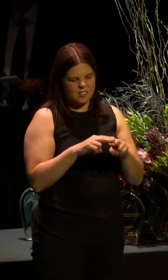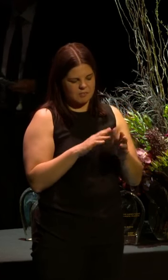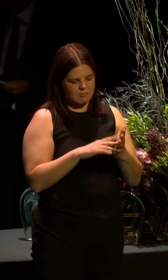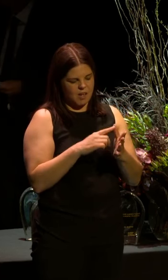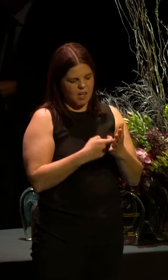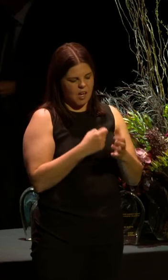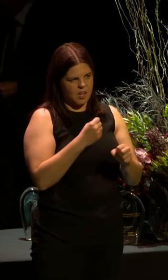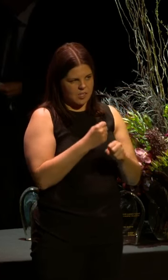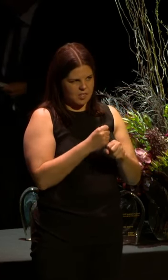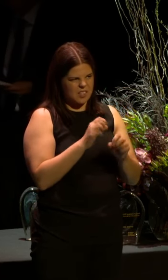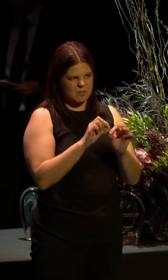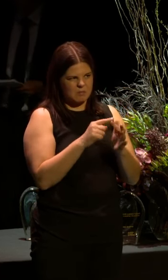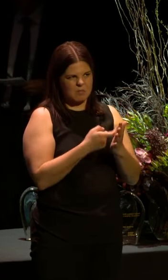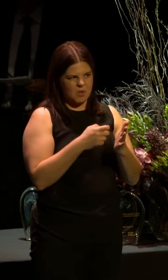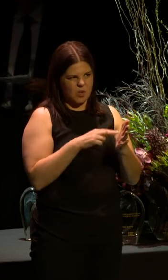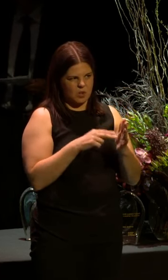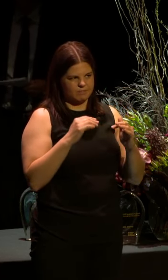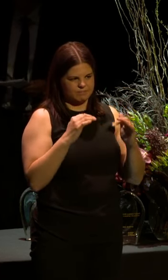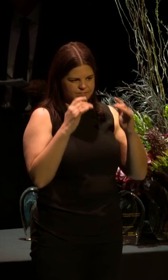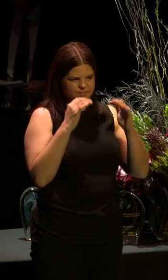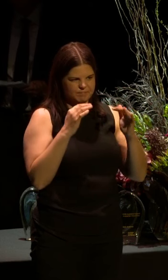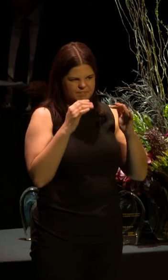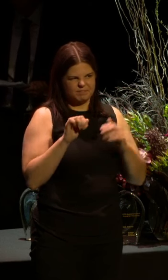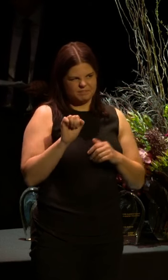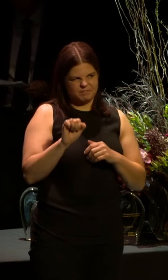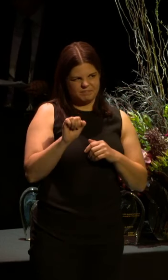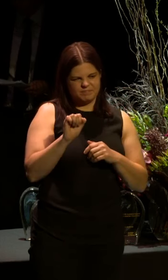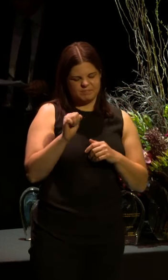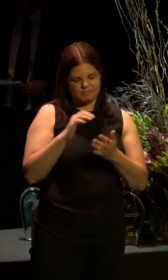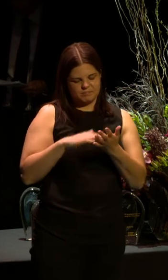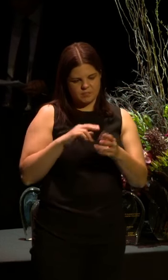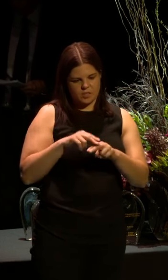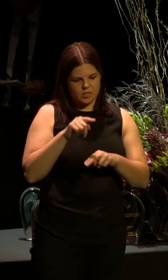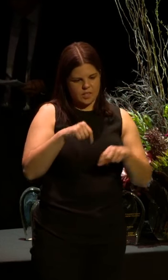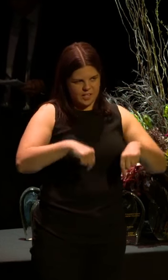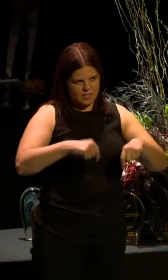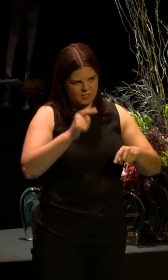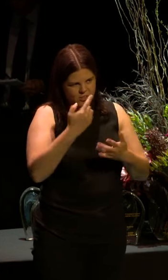And Dane's memory remains my reason to be so grateful for all that I have.